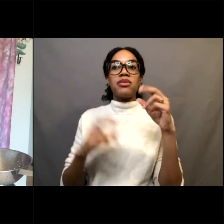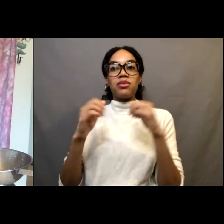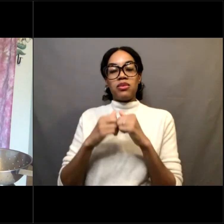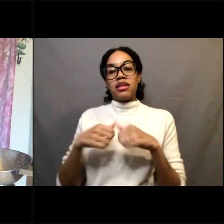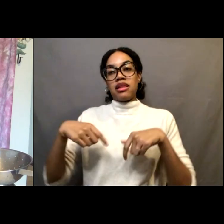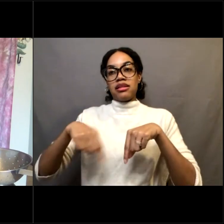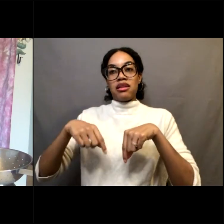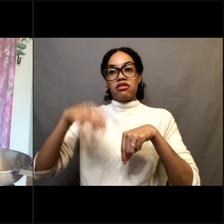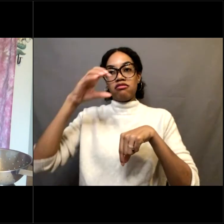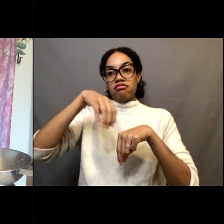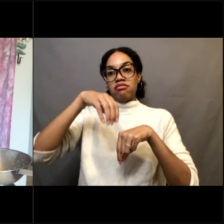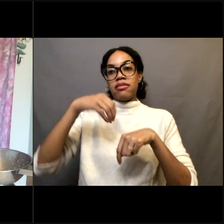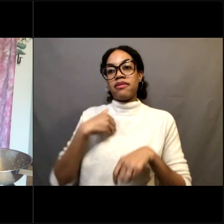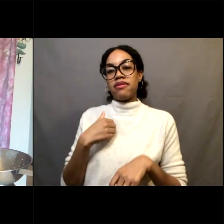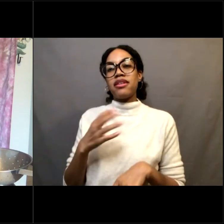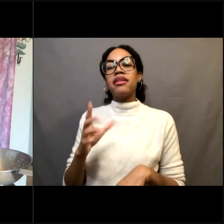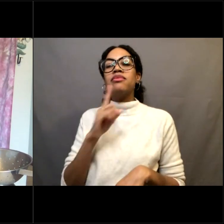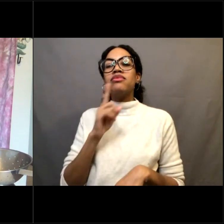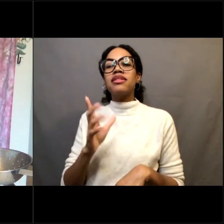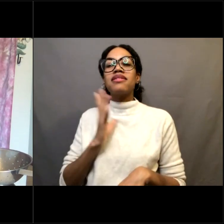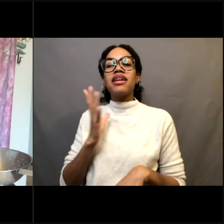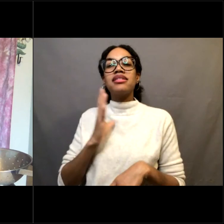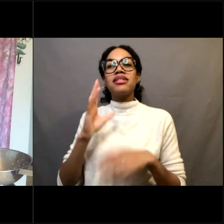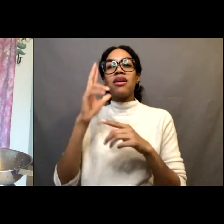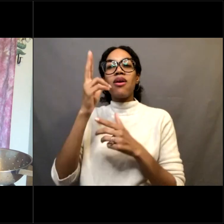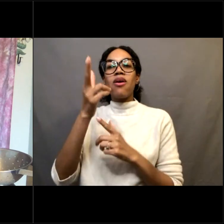those are really fancy hotels where you can stay and overlook the water